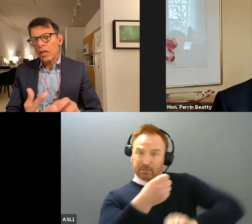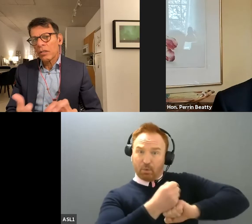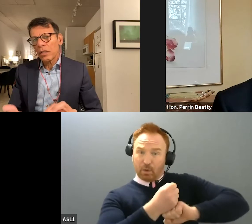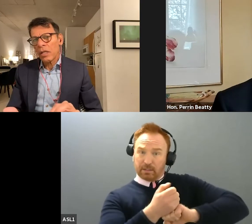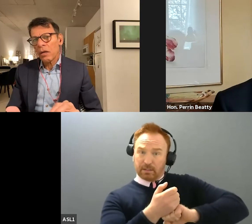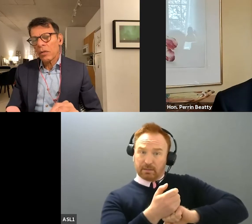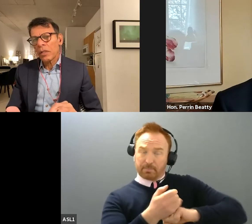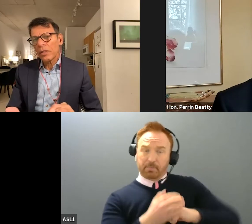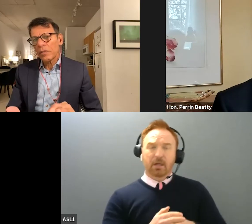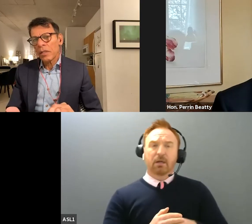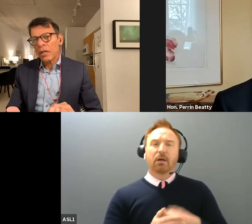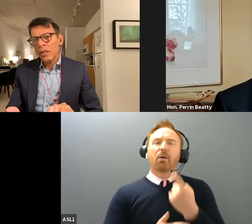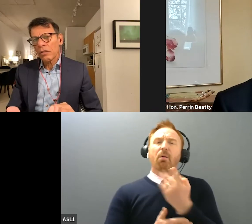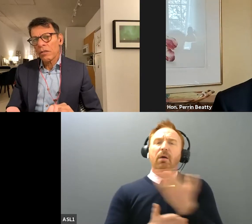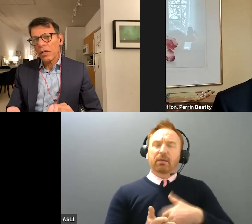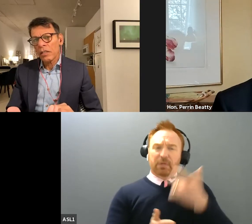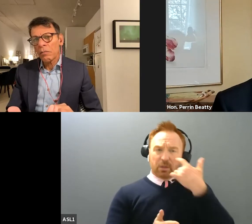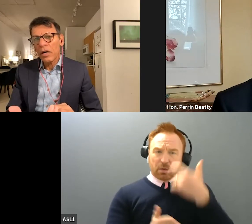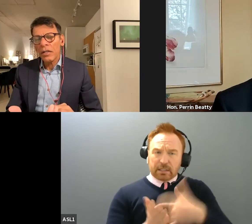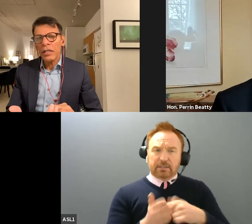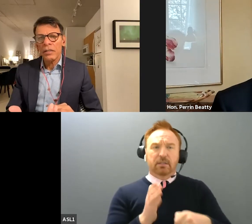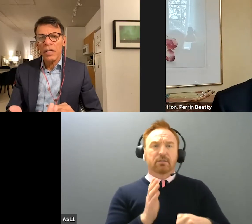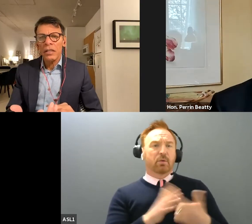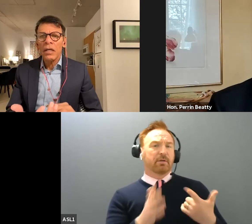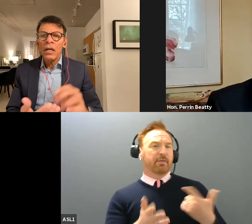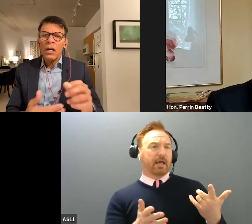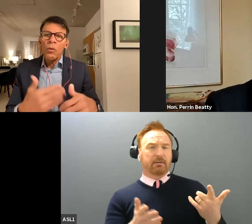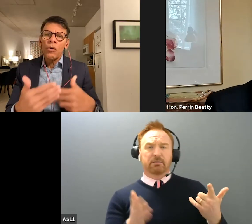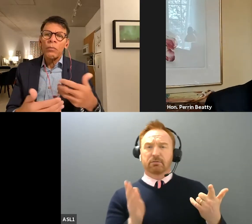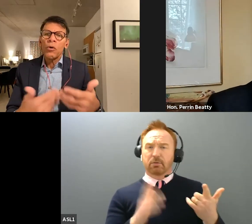constantly now with the in the context of our collective bargaining is that more and more